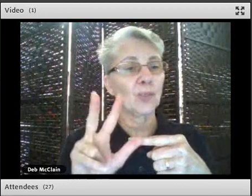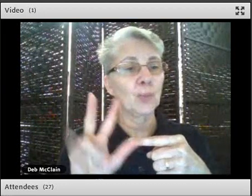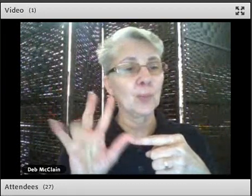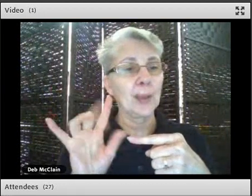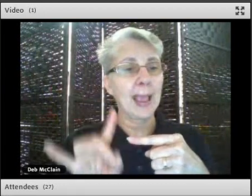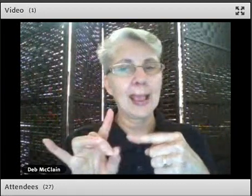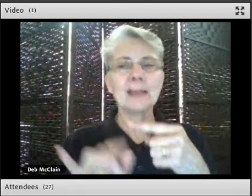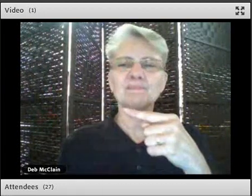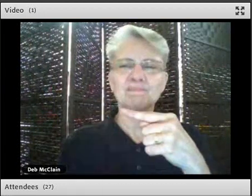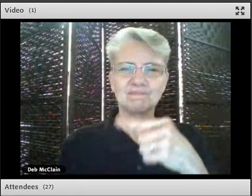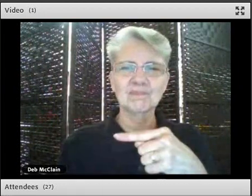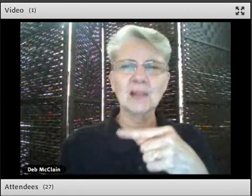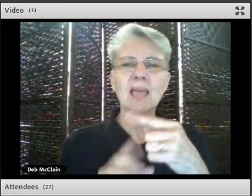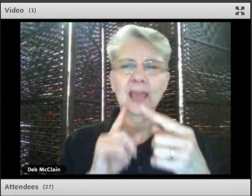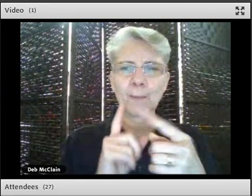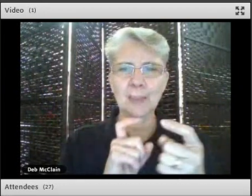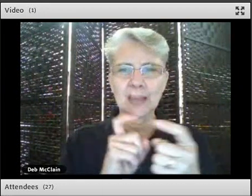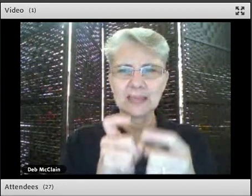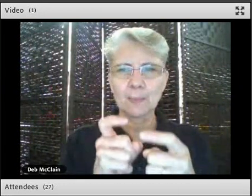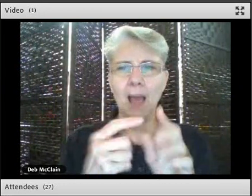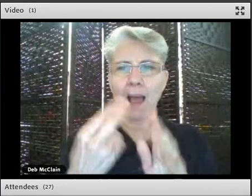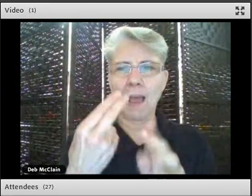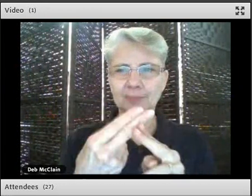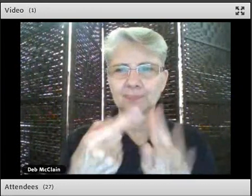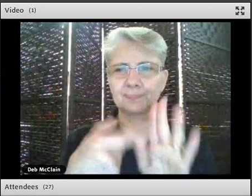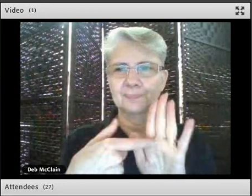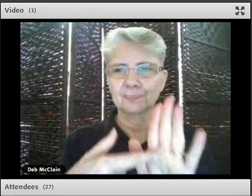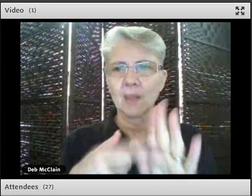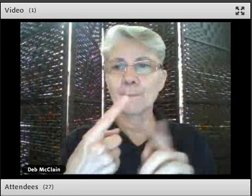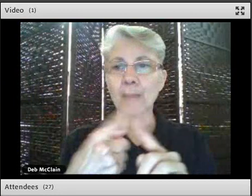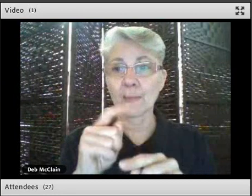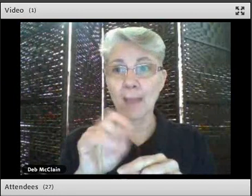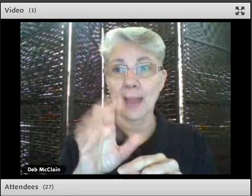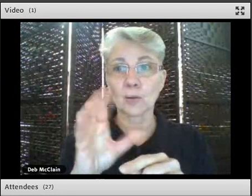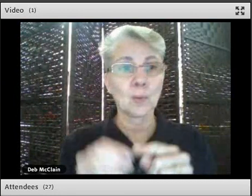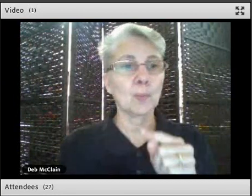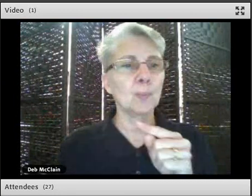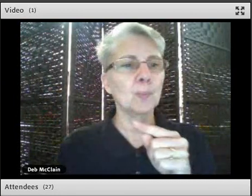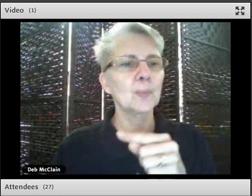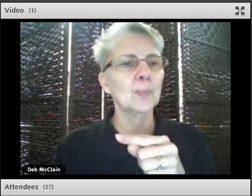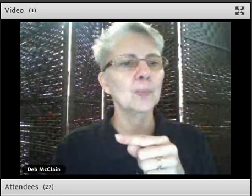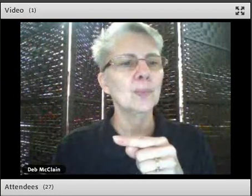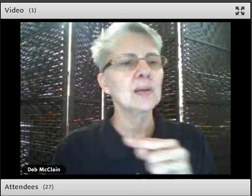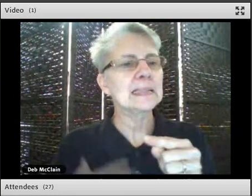in field 344 and our digital file characteristics in 347.